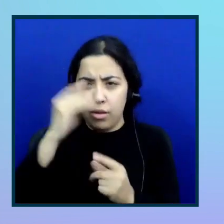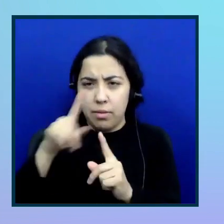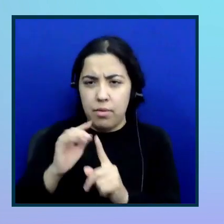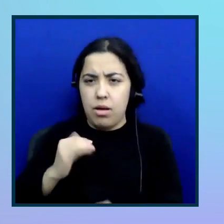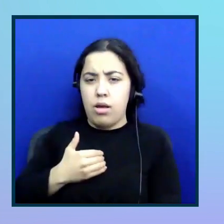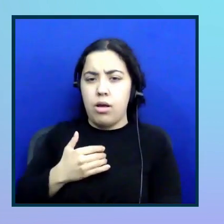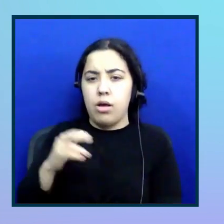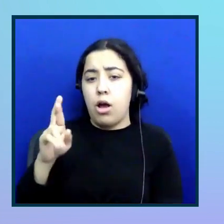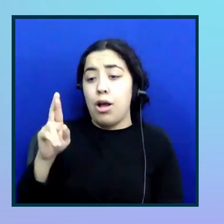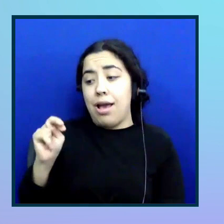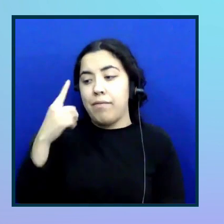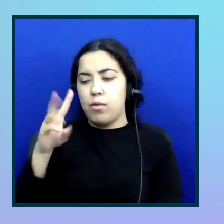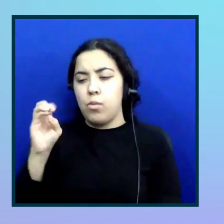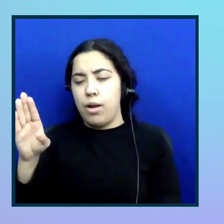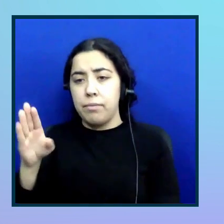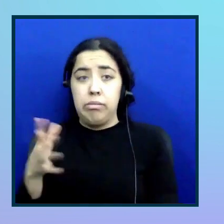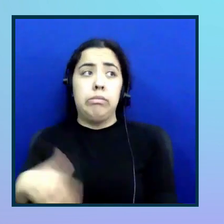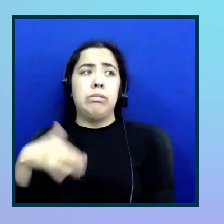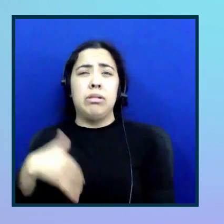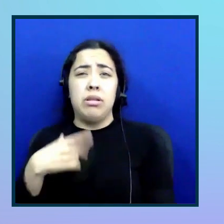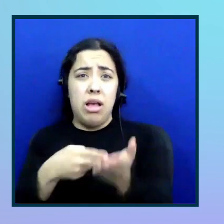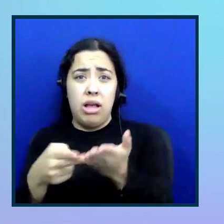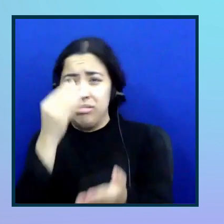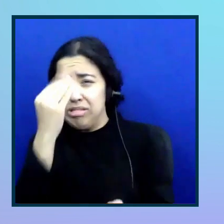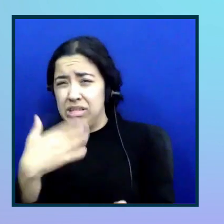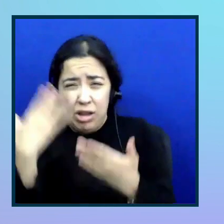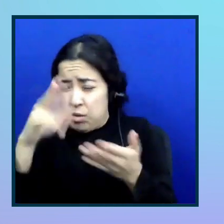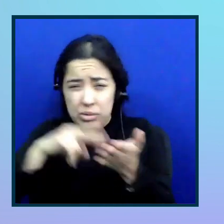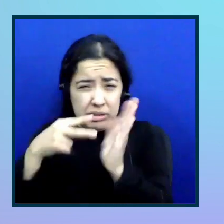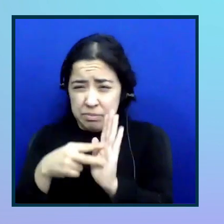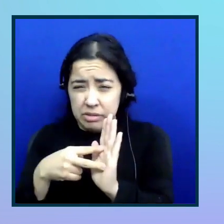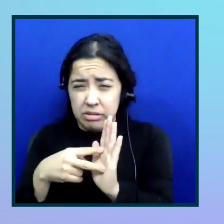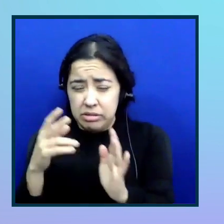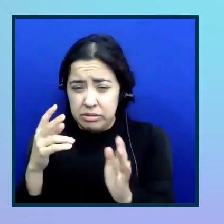Wow, I'm gonna be completely honest. I dunno what that is. I'm assuming you can create React Native apps,